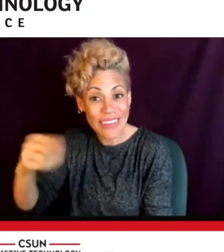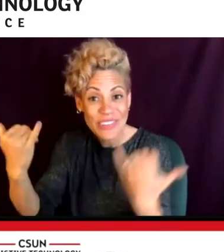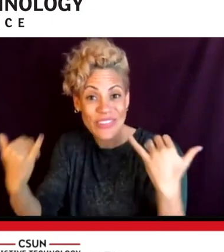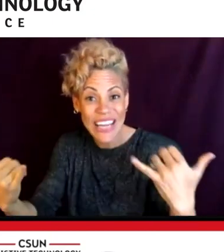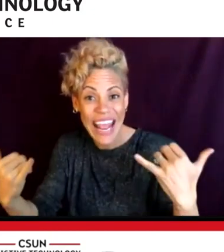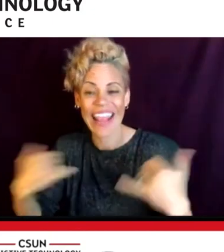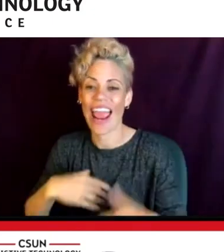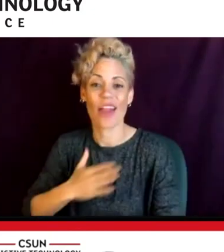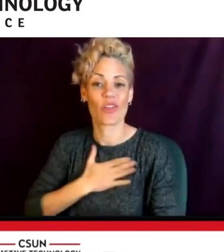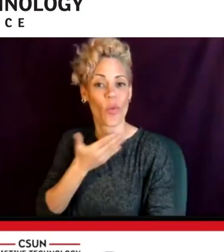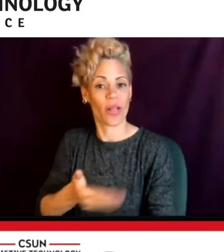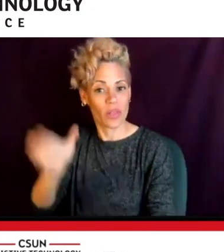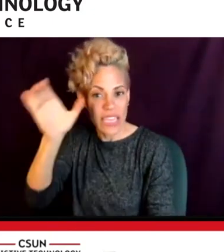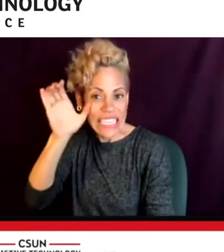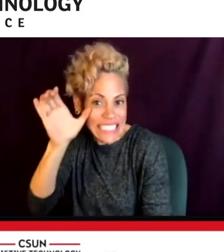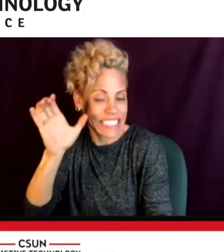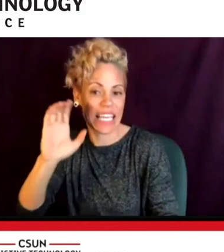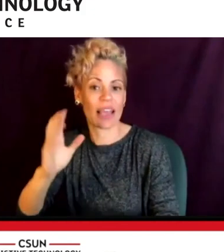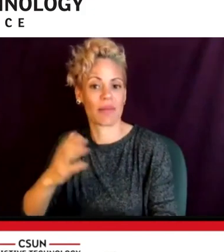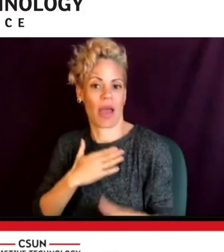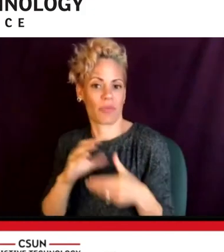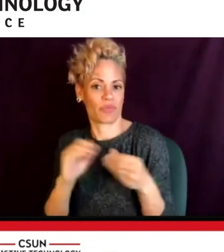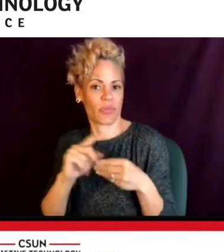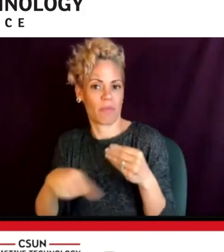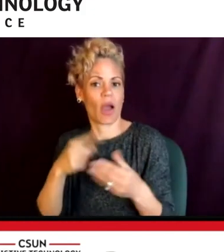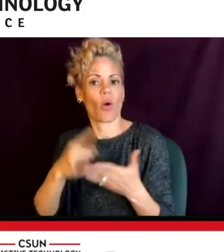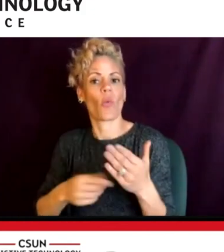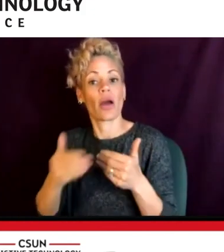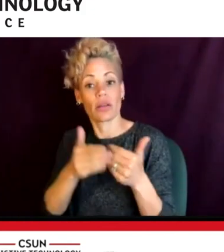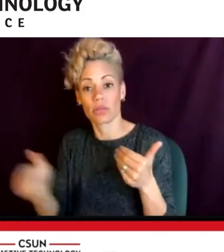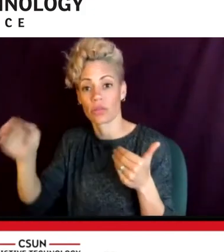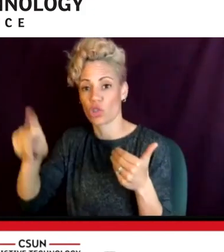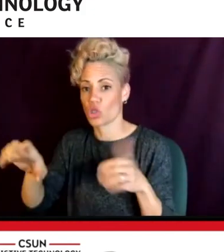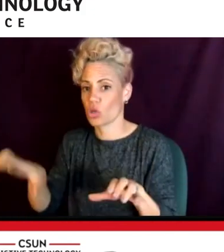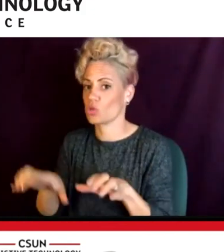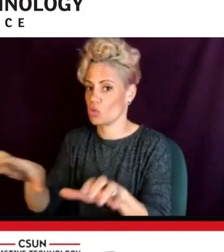what needs to be done and so forth. So I applaud you and thank you, everybody have a good day.